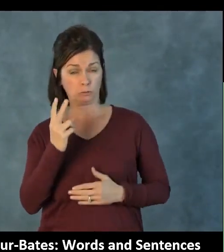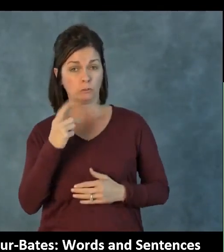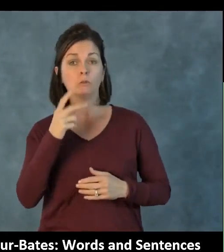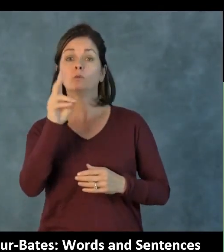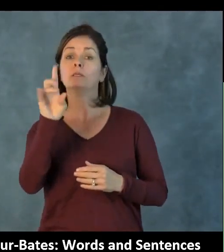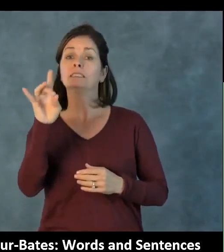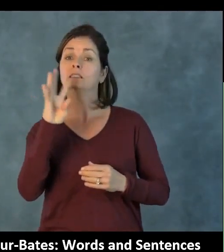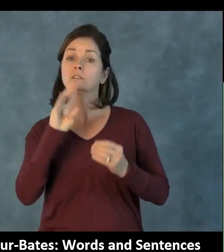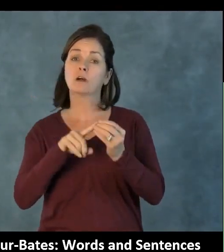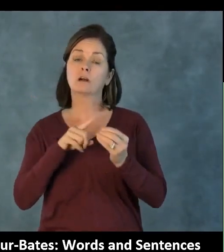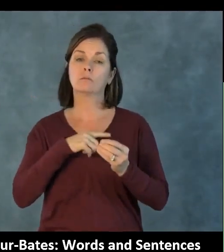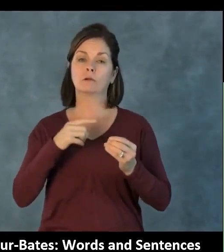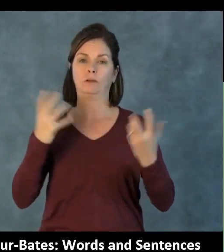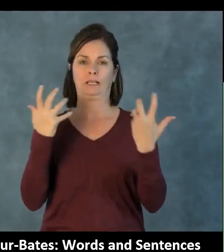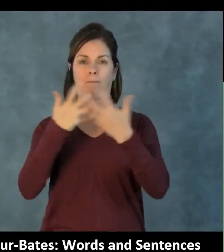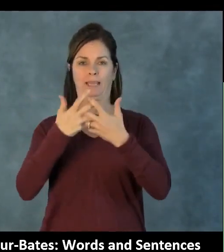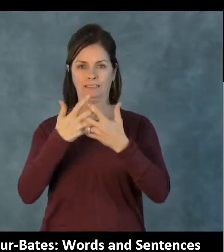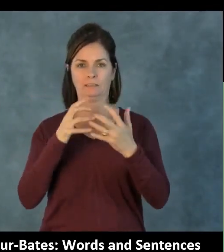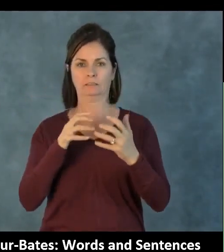the MacArthur-Bates Communicative Development